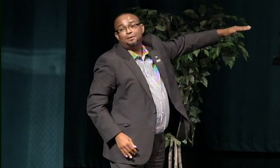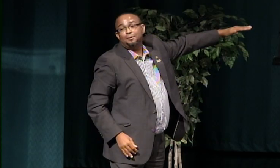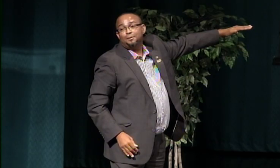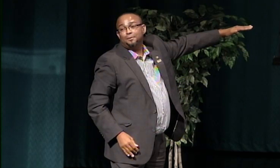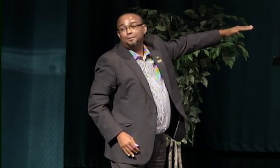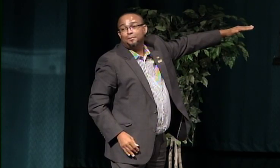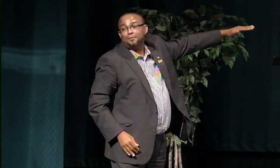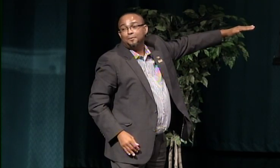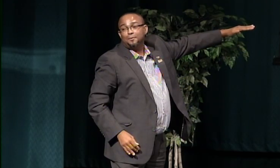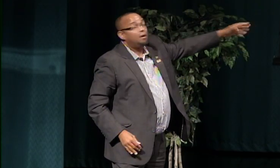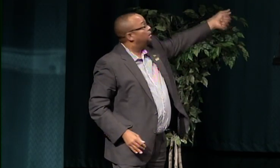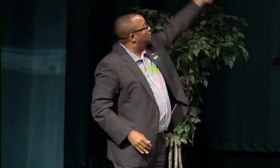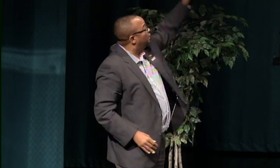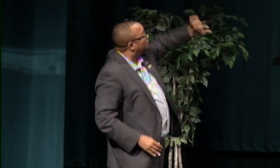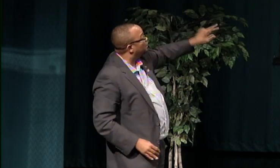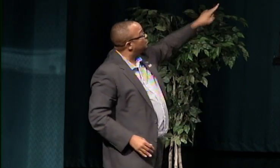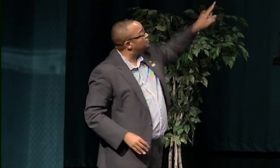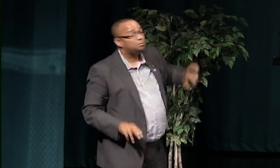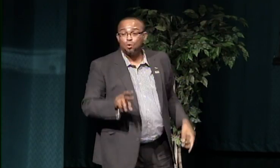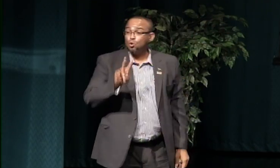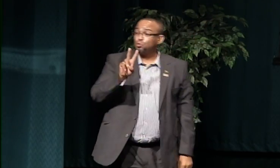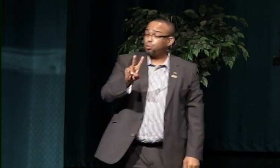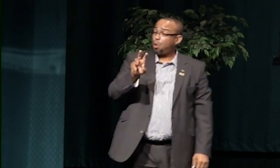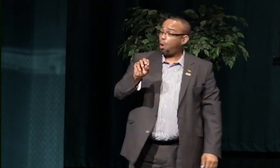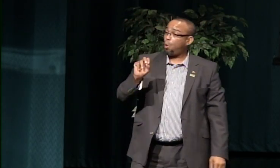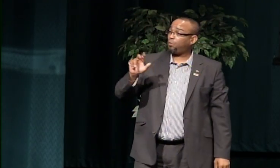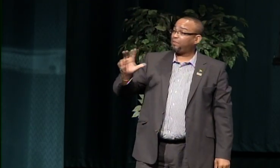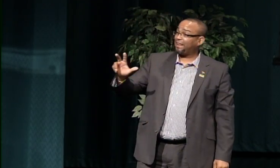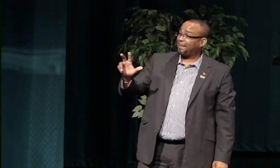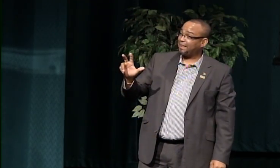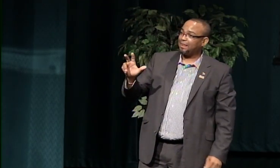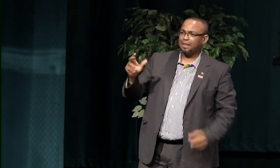for a lot of change thereon after.